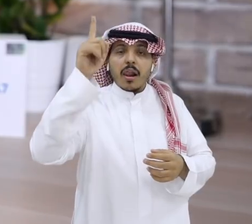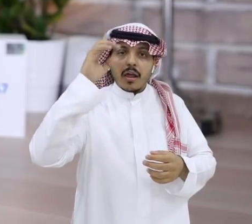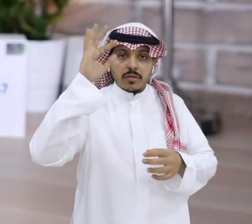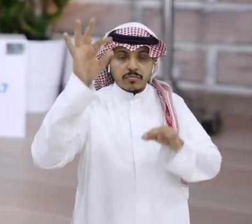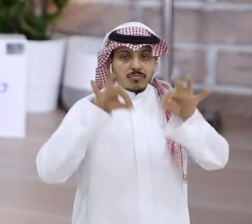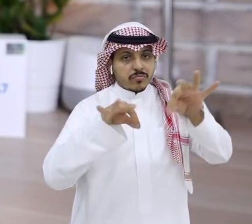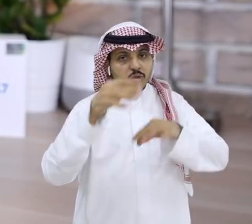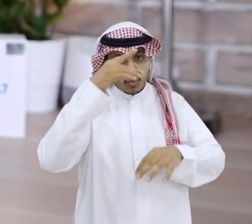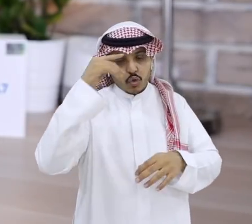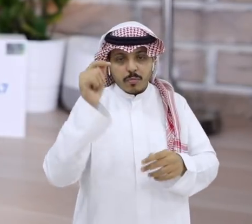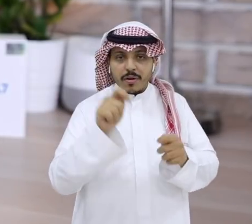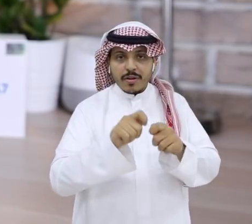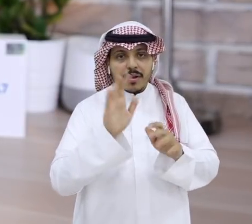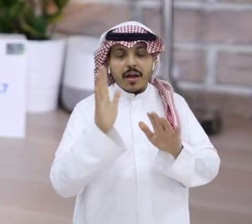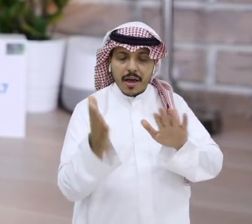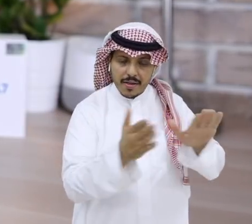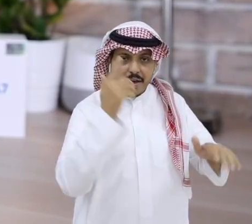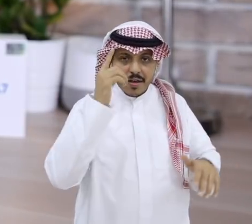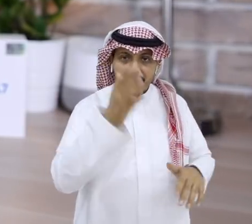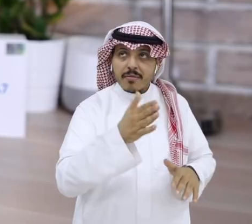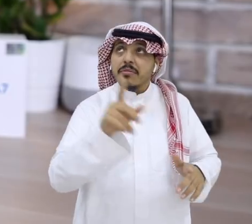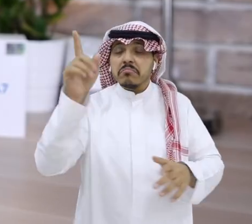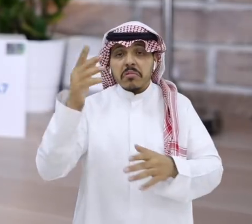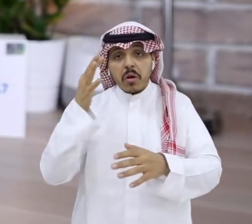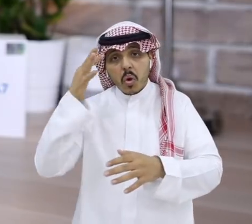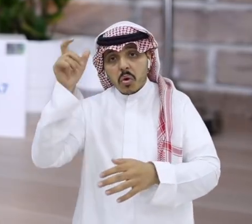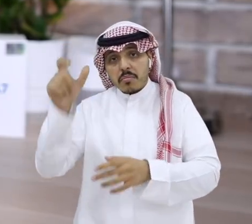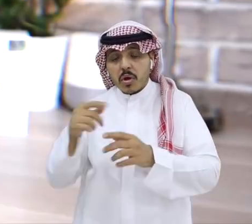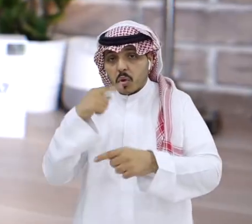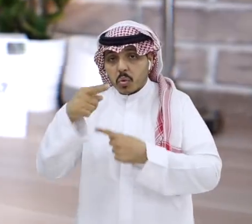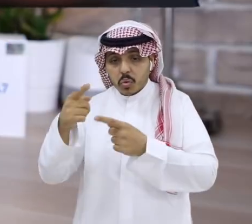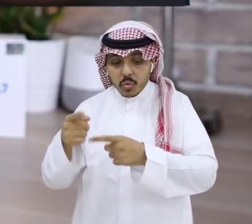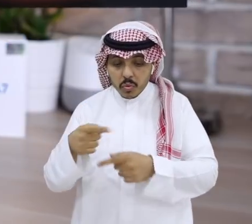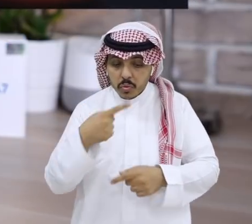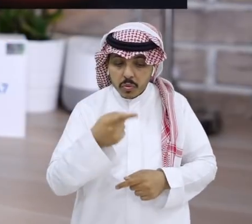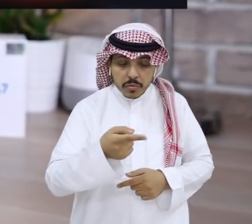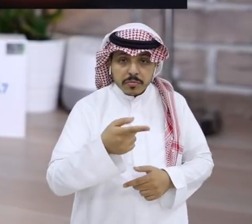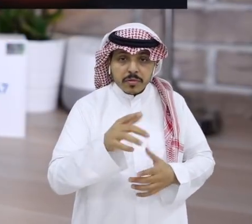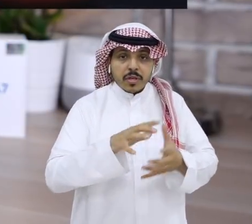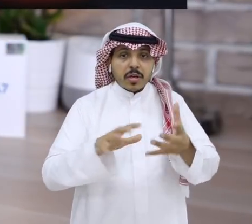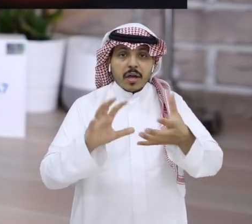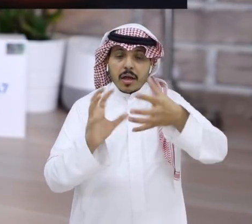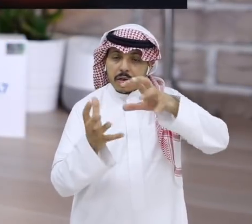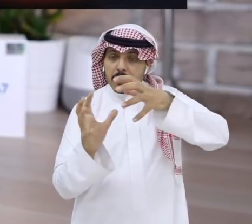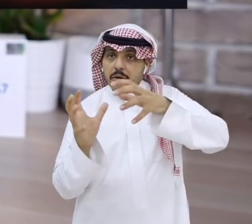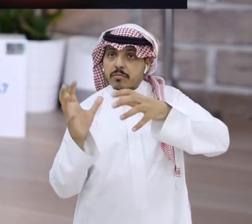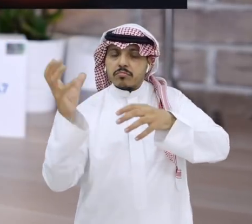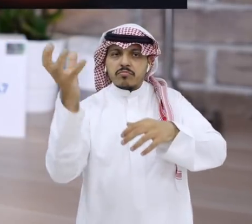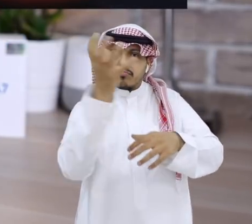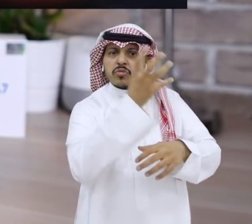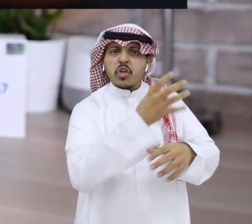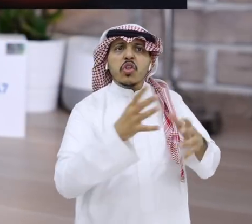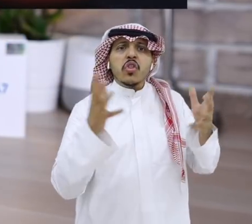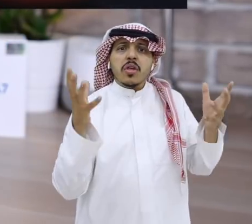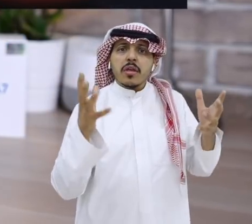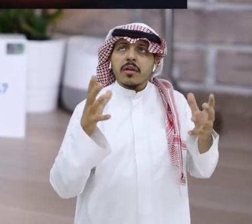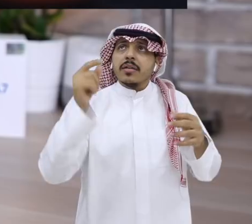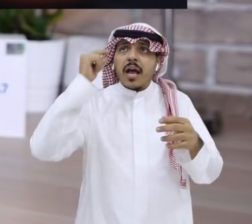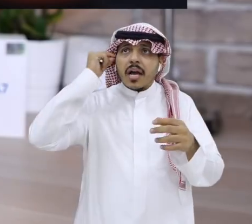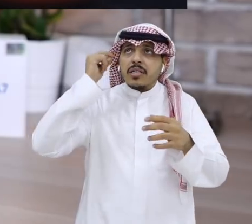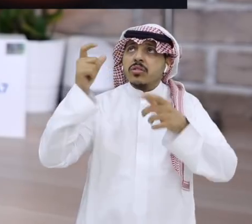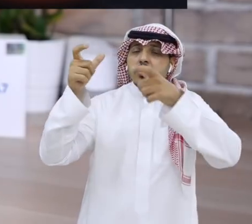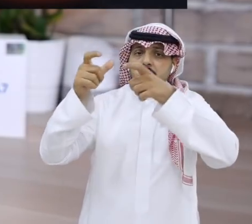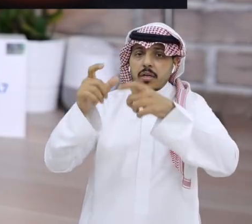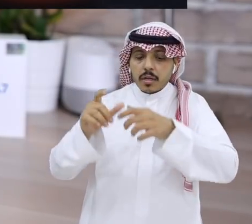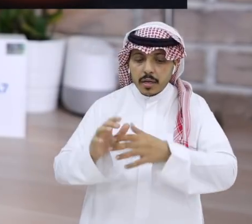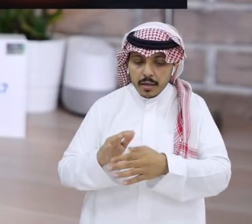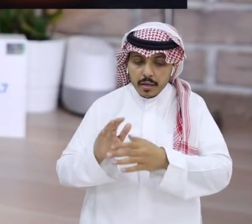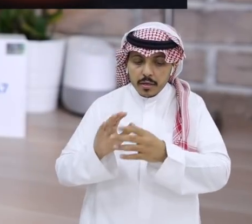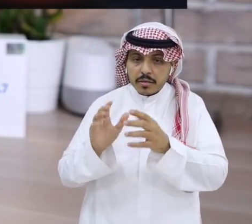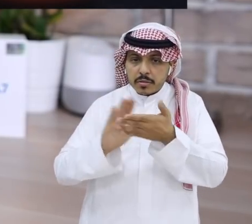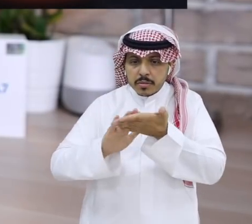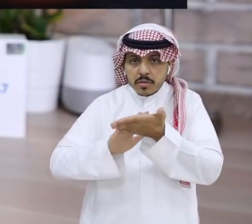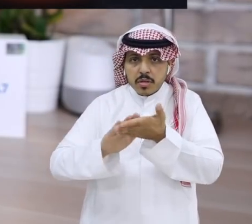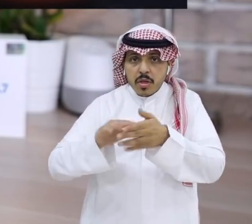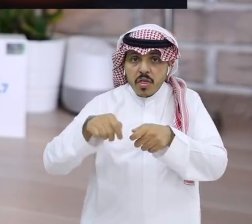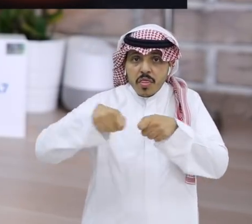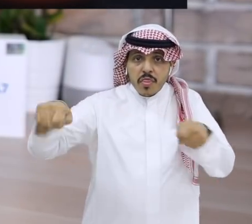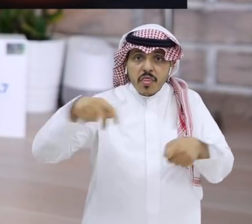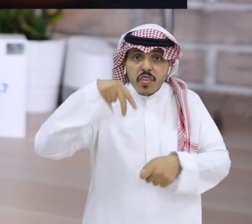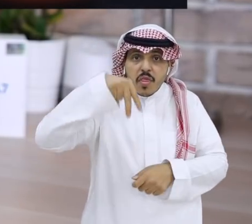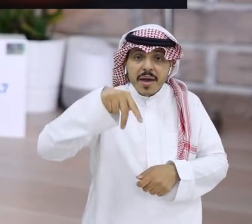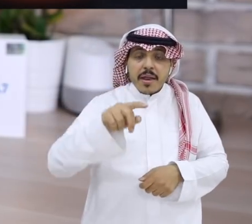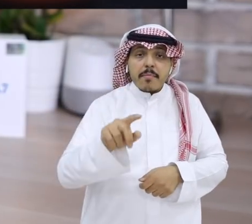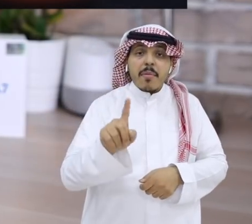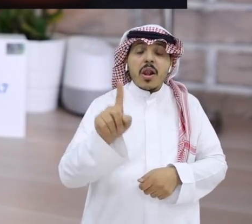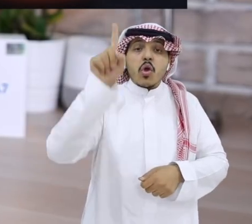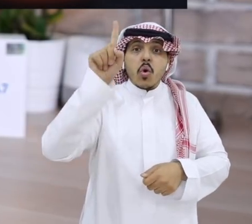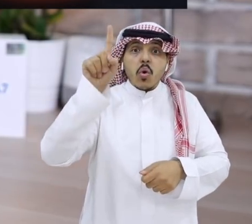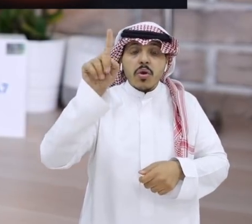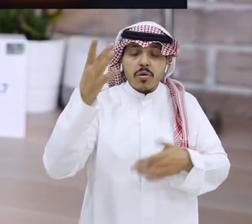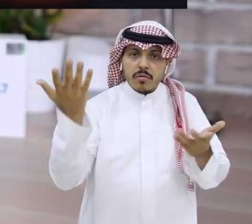Proofs have been found of black holes. There is a galaxy with few planets, but with a black hole with a mass 8million times bigger than the sun.